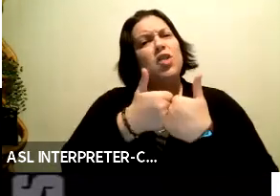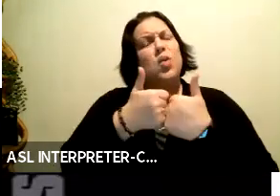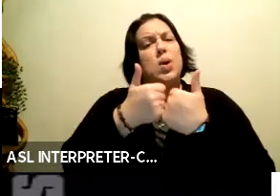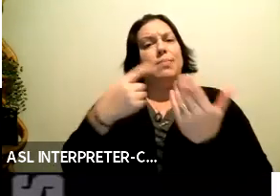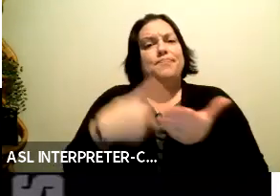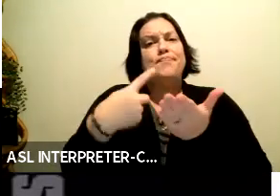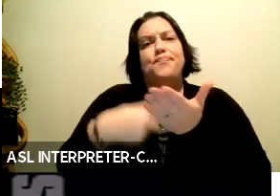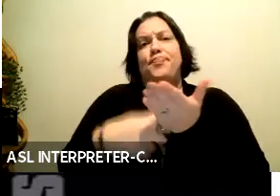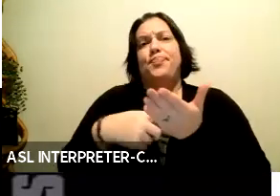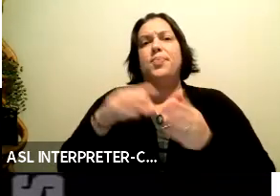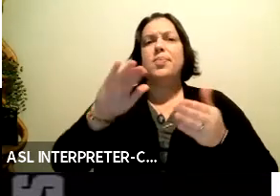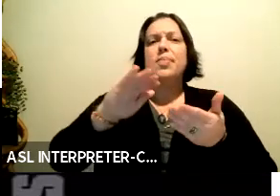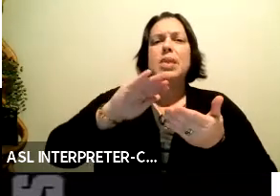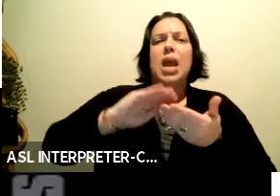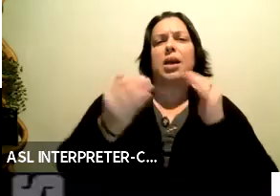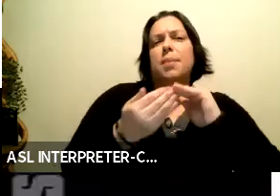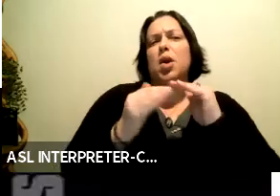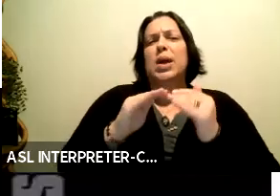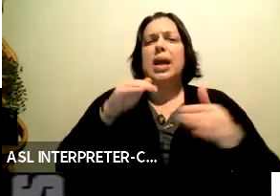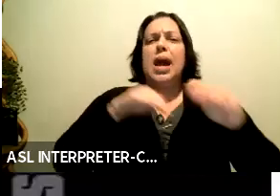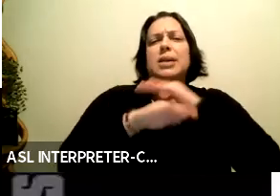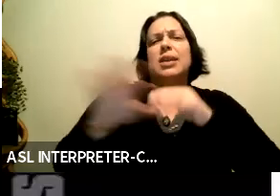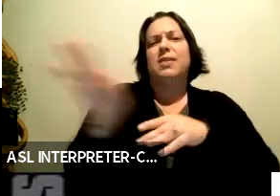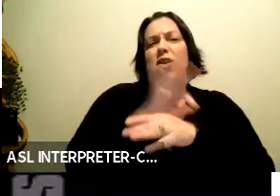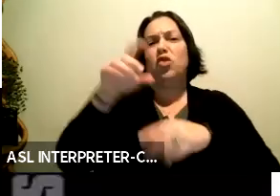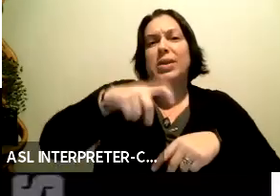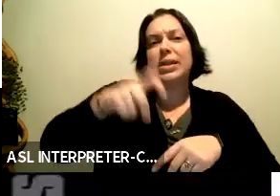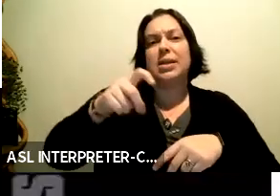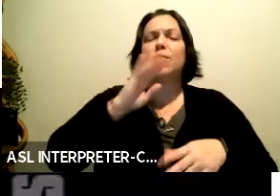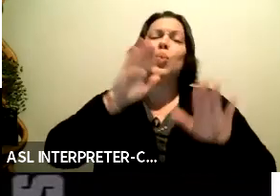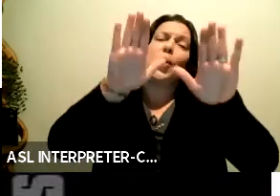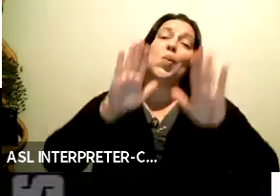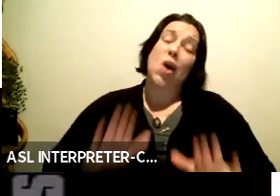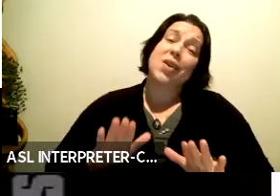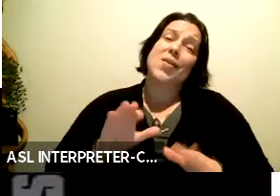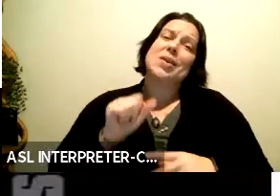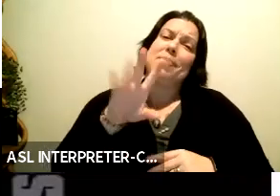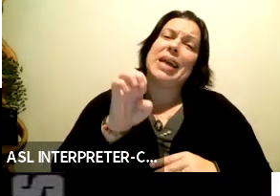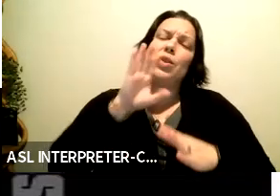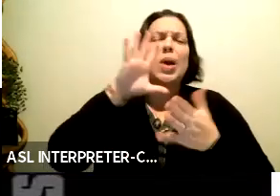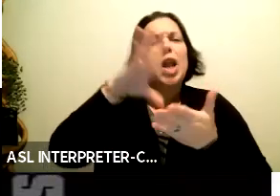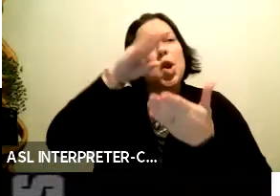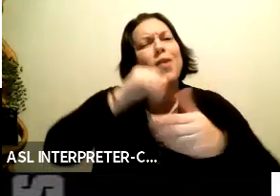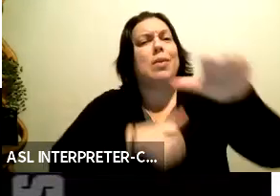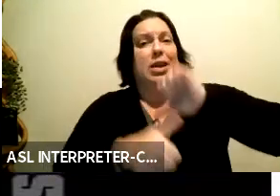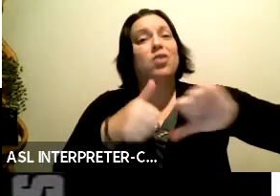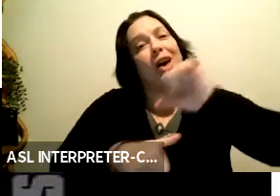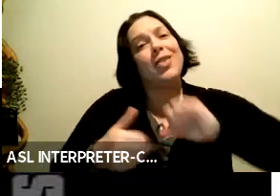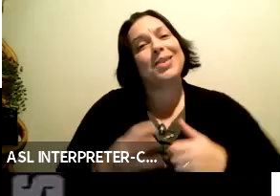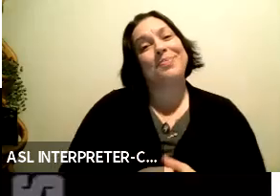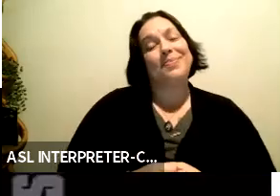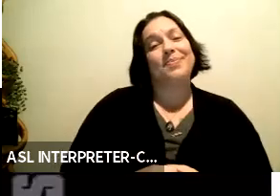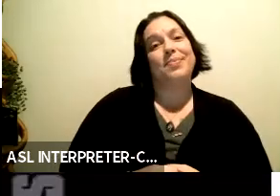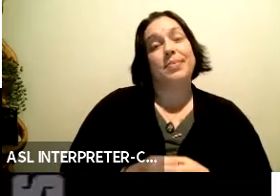and functional needs. It's a wonderful learning space. We have had, in addition to the homeless